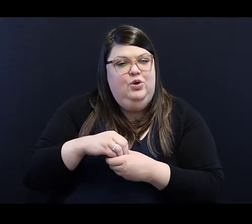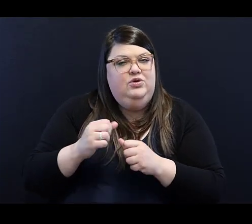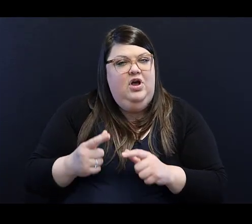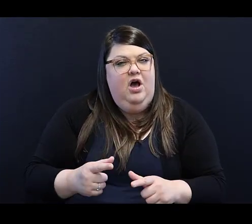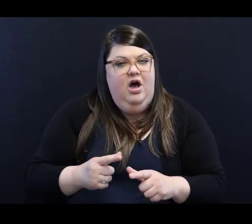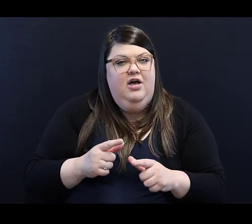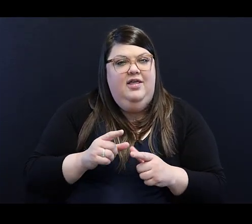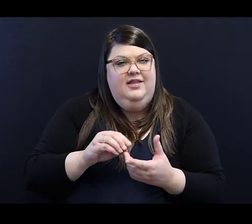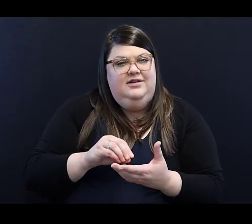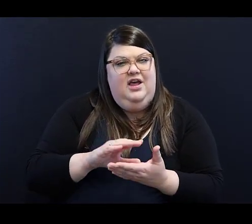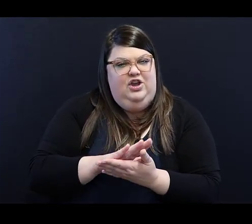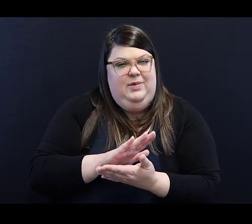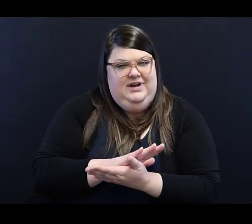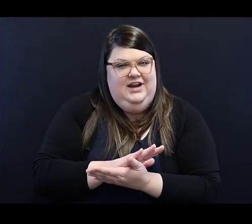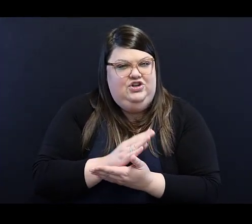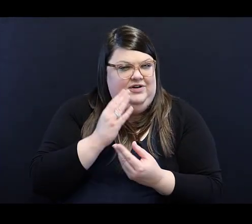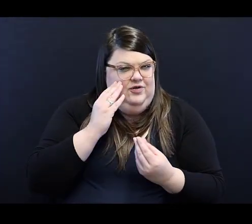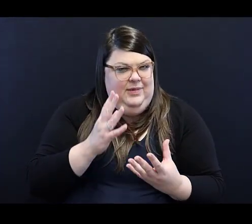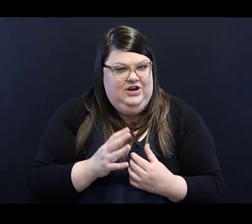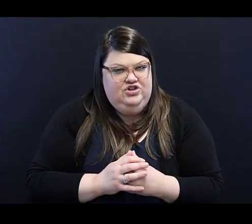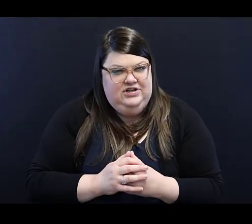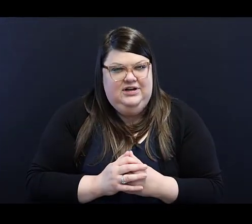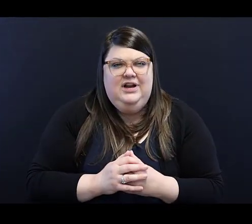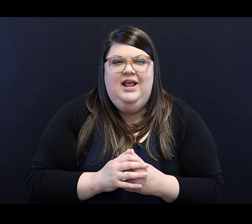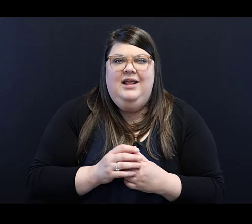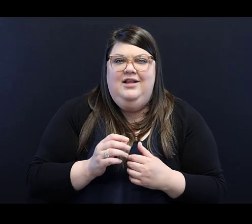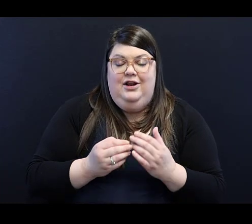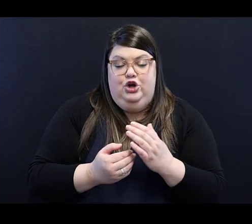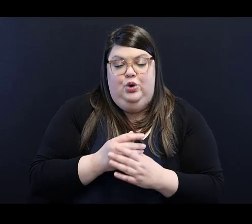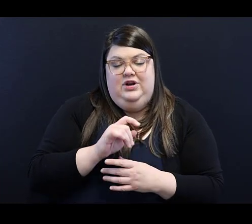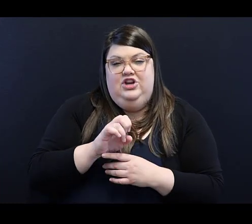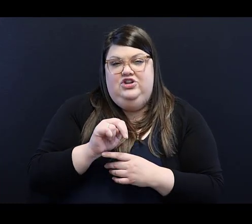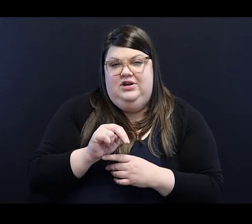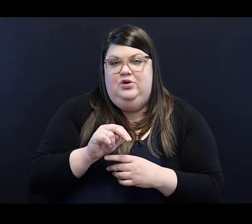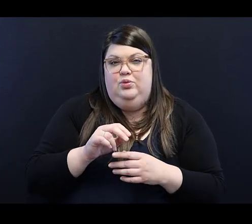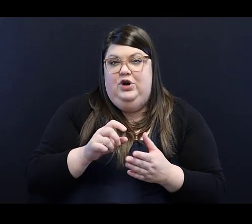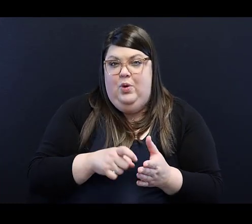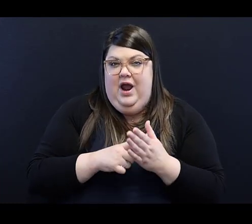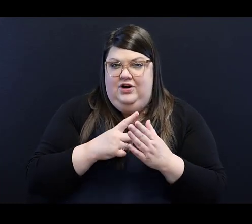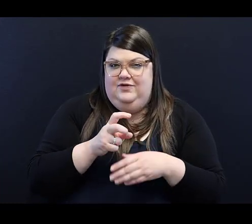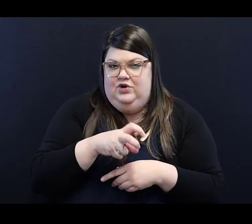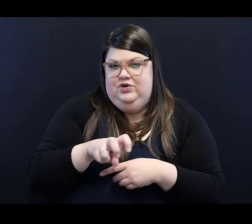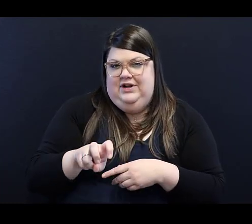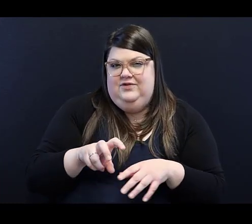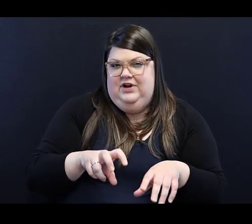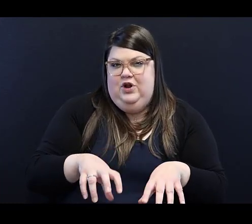Documentation Information New Editions requires for transferring website hosting. You will need